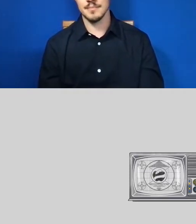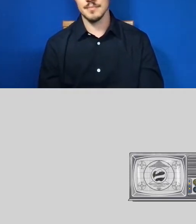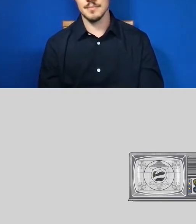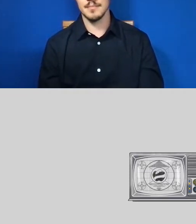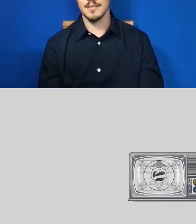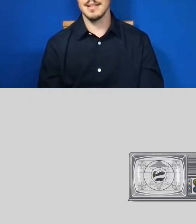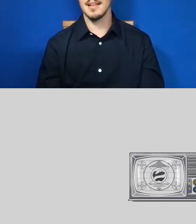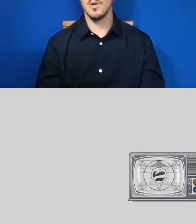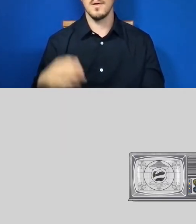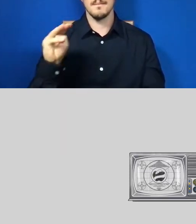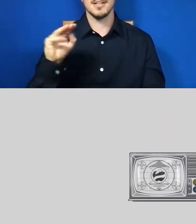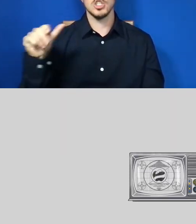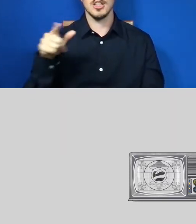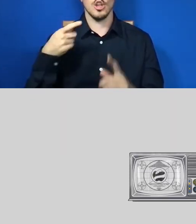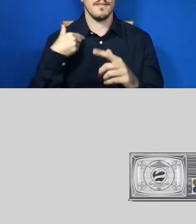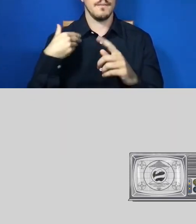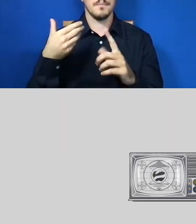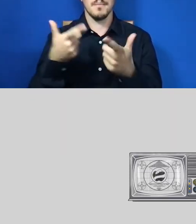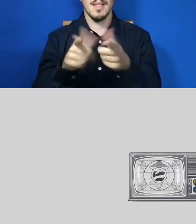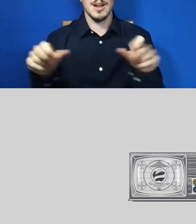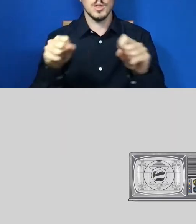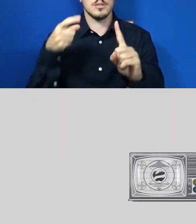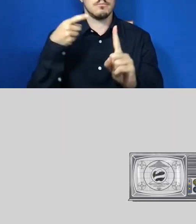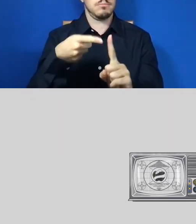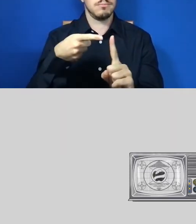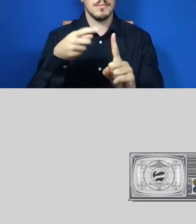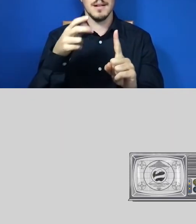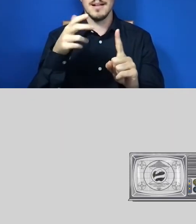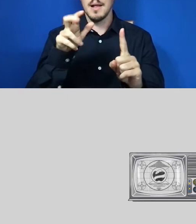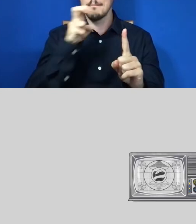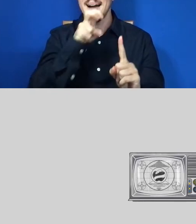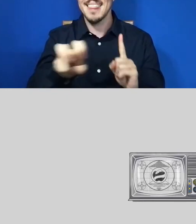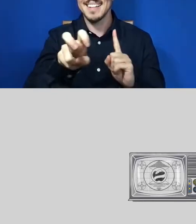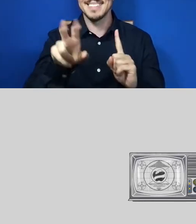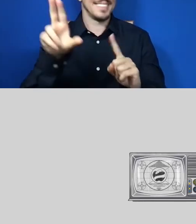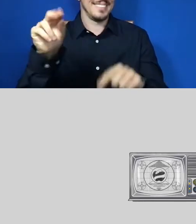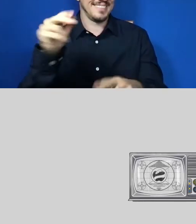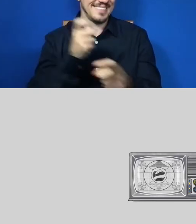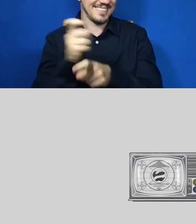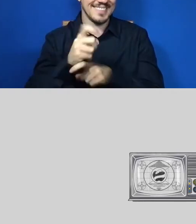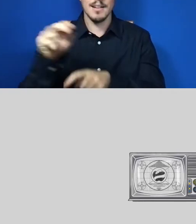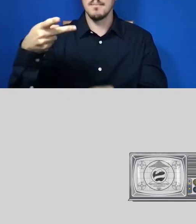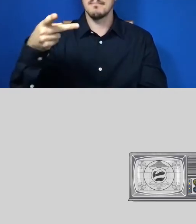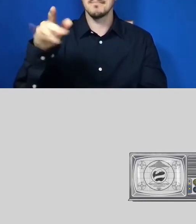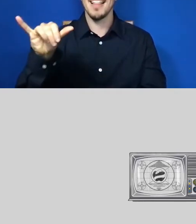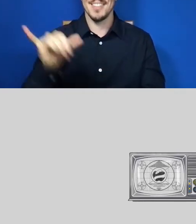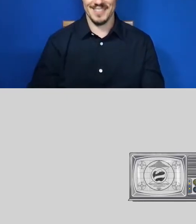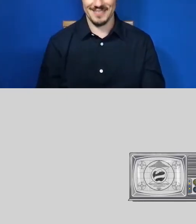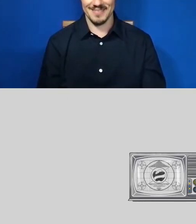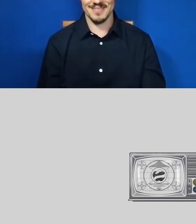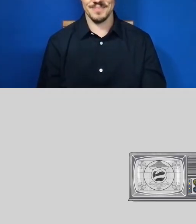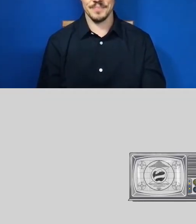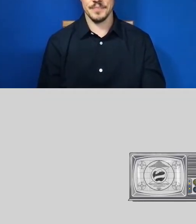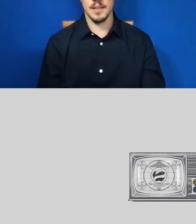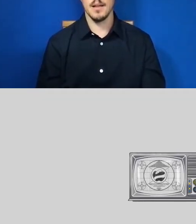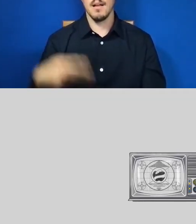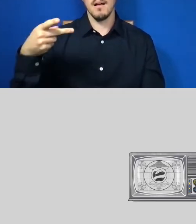Now in machine learning, the go-to language is Python. Nope, not this python, this Python.